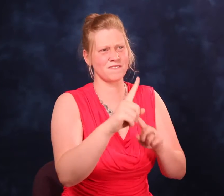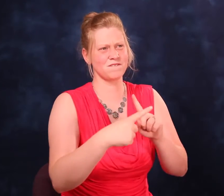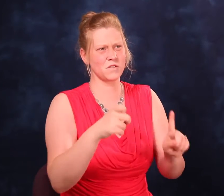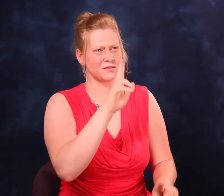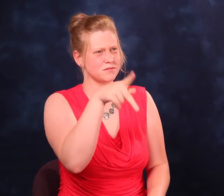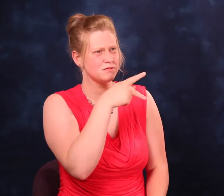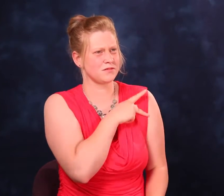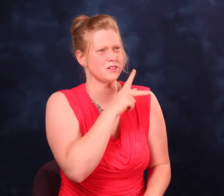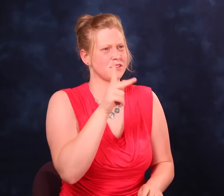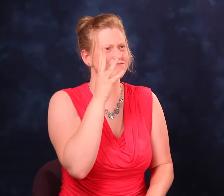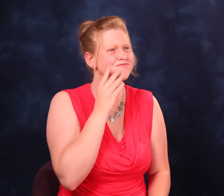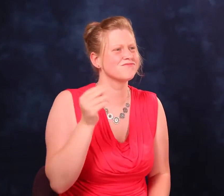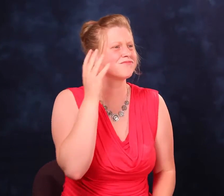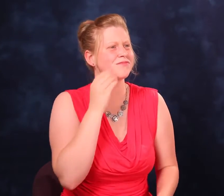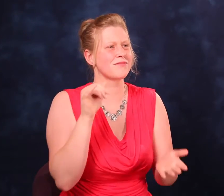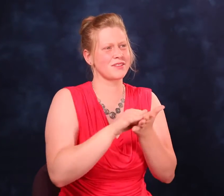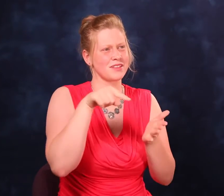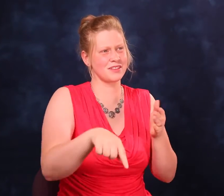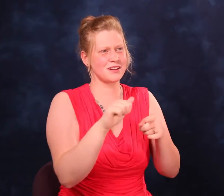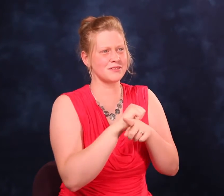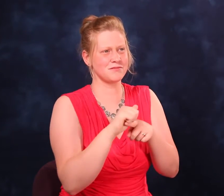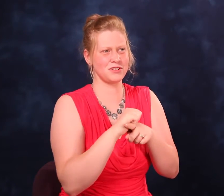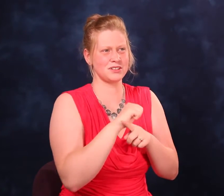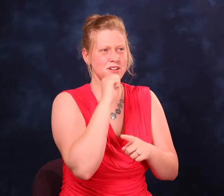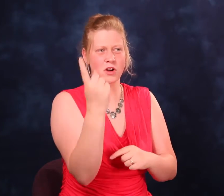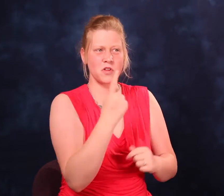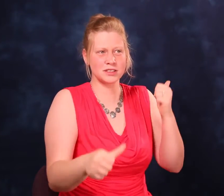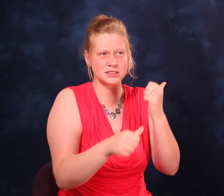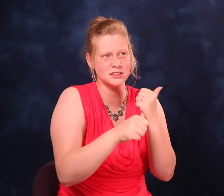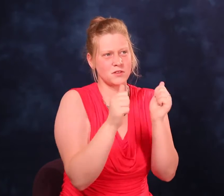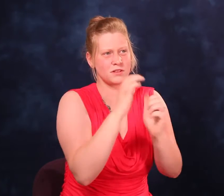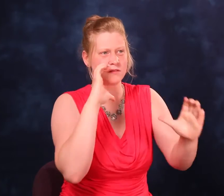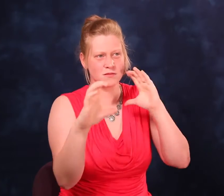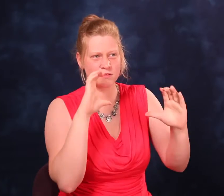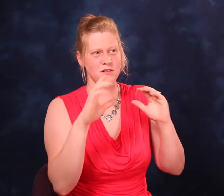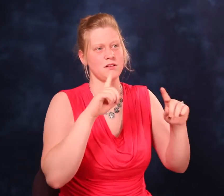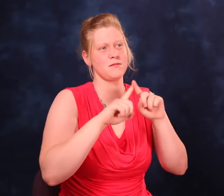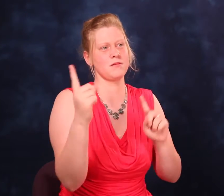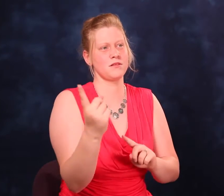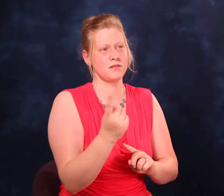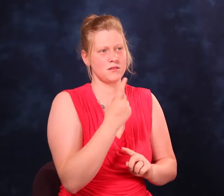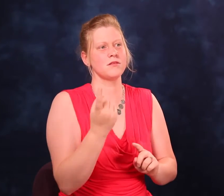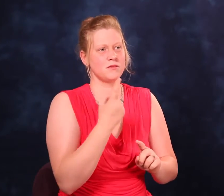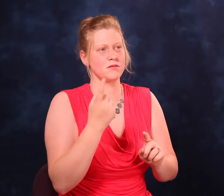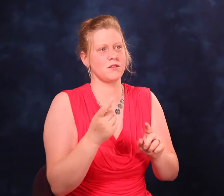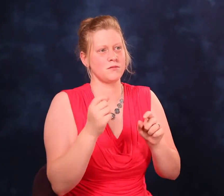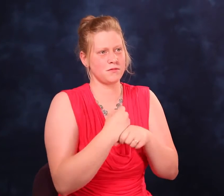I can tell you from personal experience that this process will not only assist with communication, but also make the